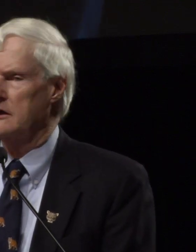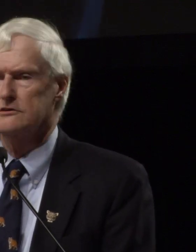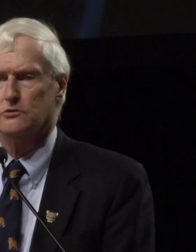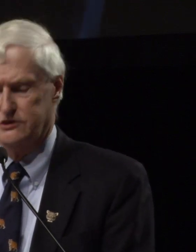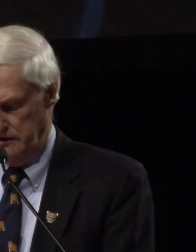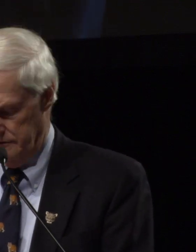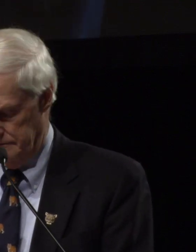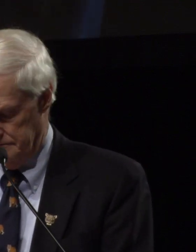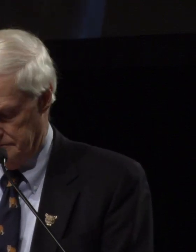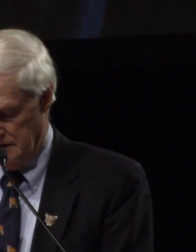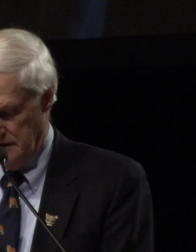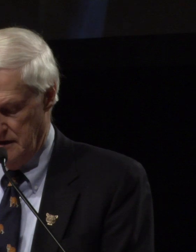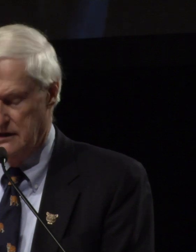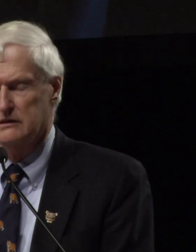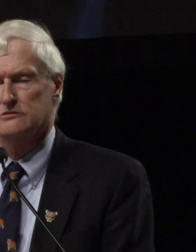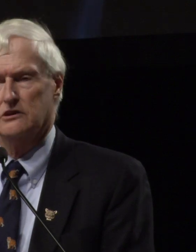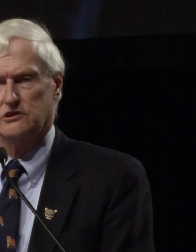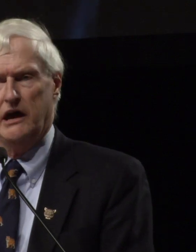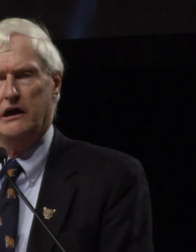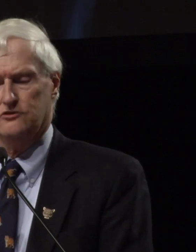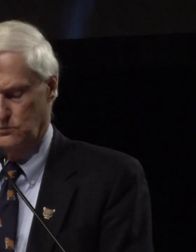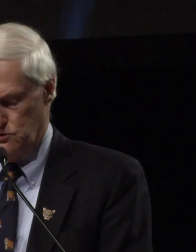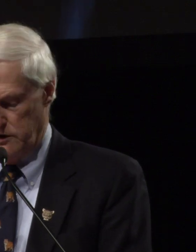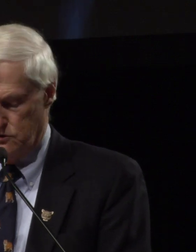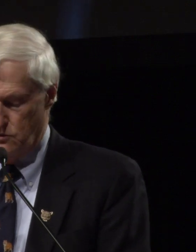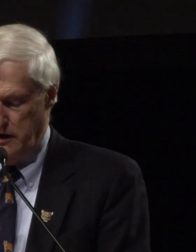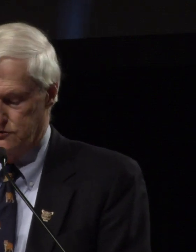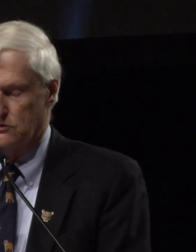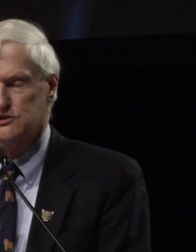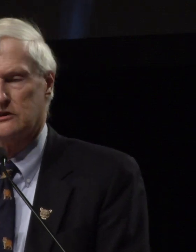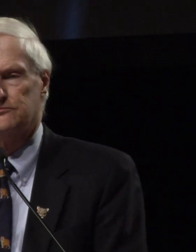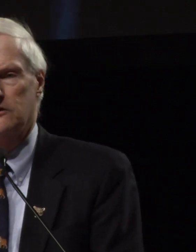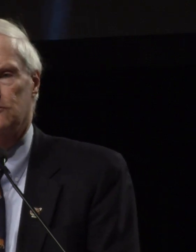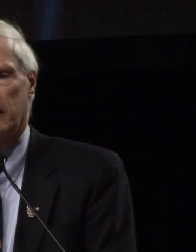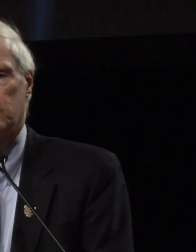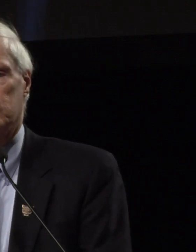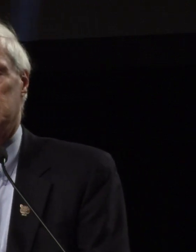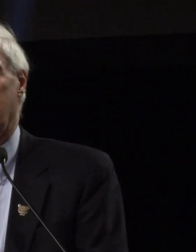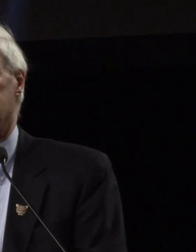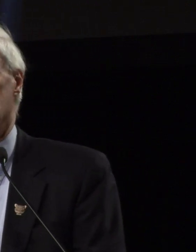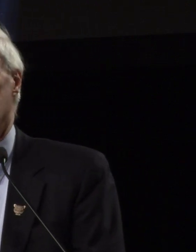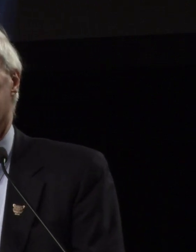ATTEND. THE DAYS IN WHICH WE COULD RAISE TUITION AND FEES ANNUALLY BY 2-3